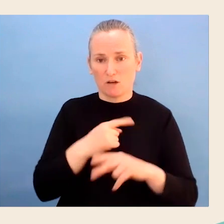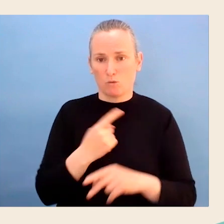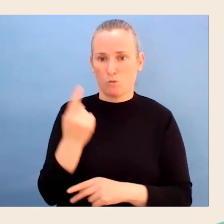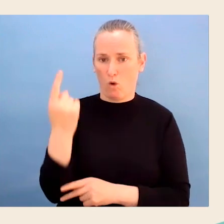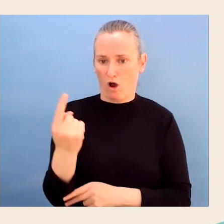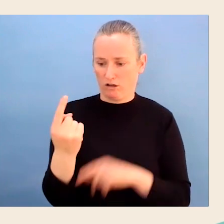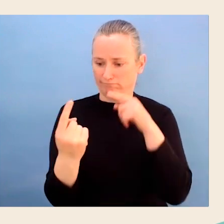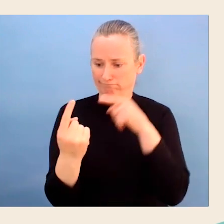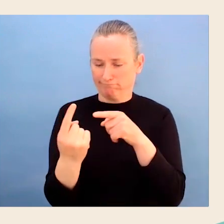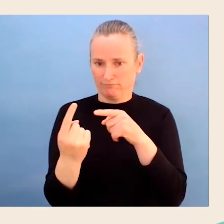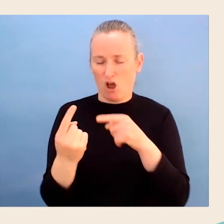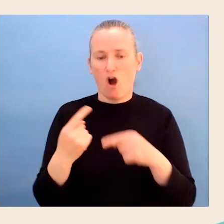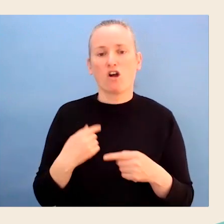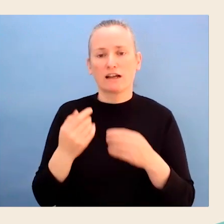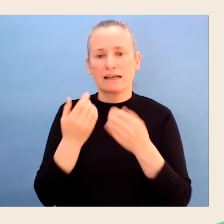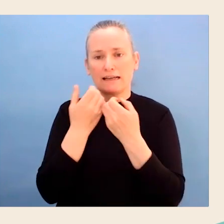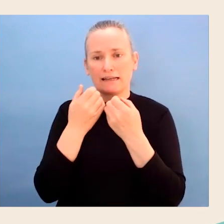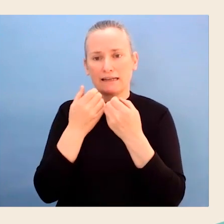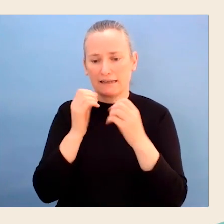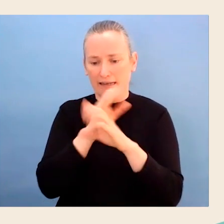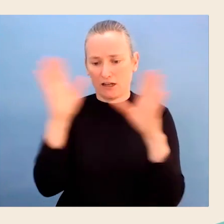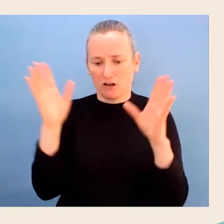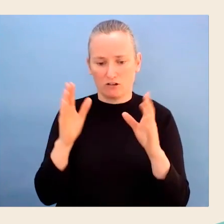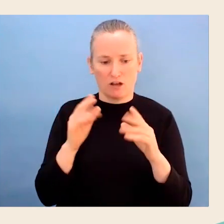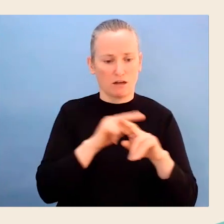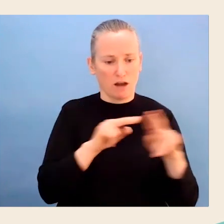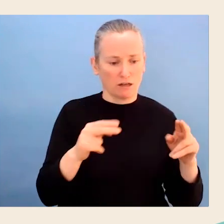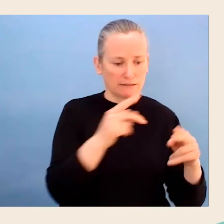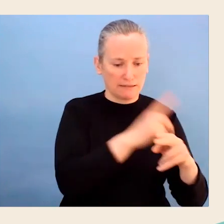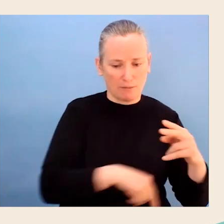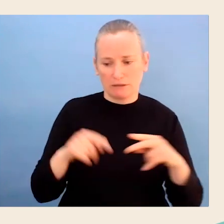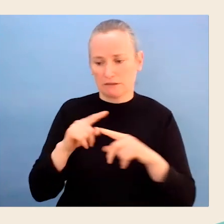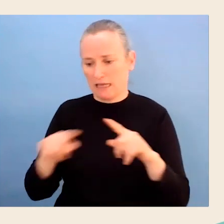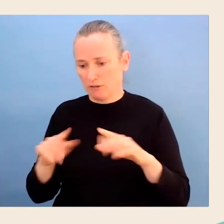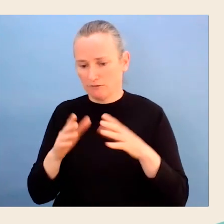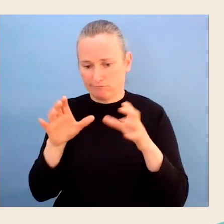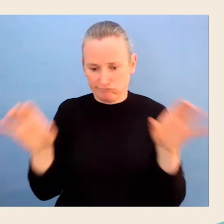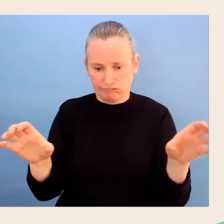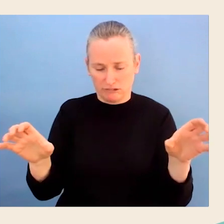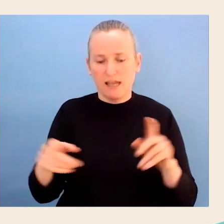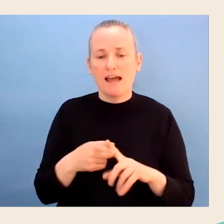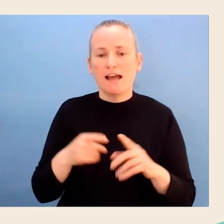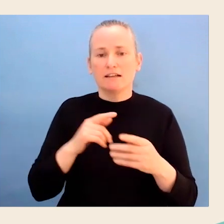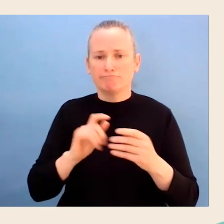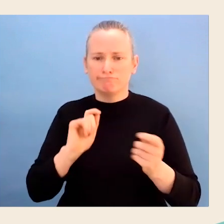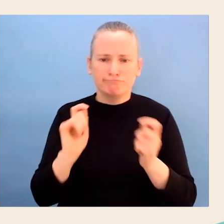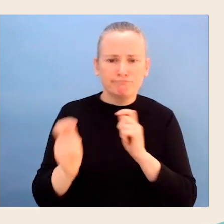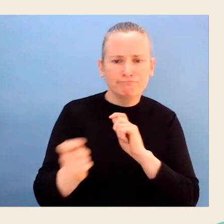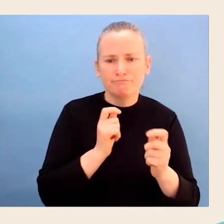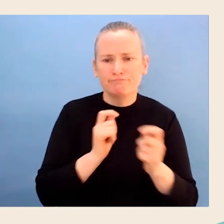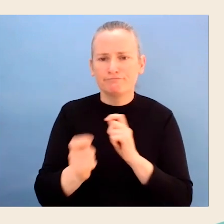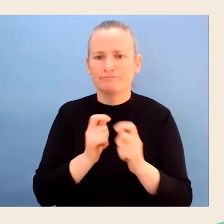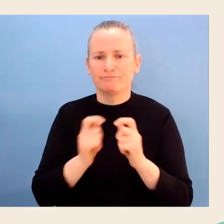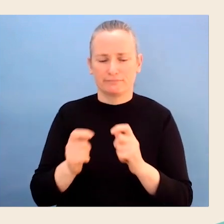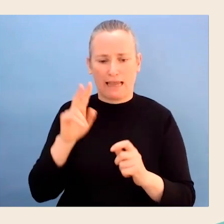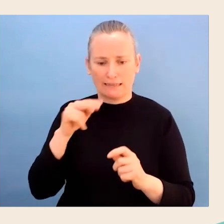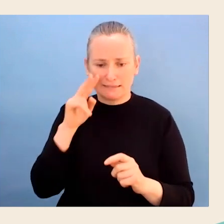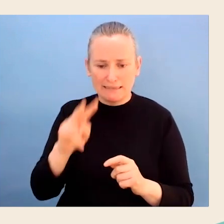Disability is mutable and ever-evolving. Disability is both apparent and nonapparent. Disability is pain, struggle, brilliance,